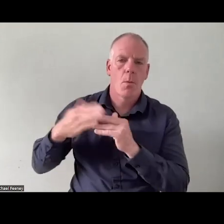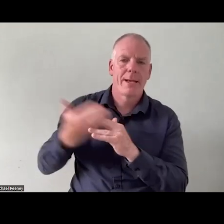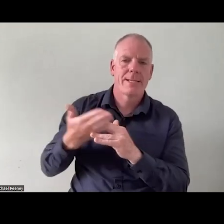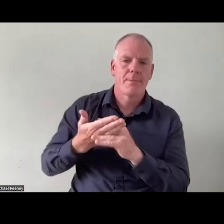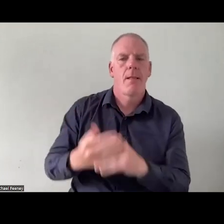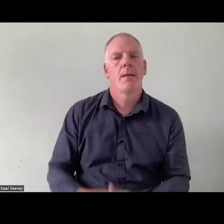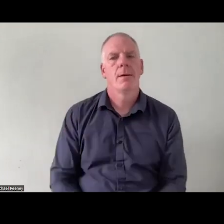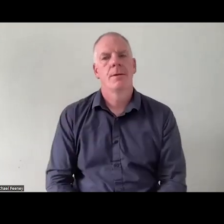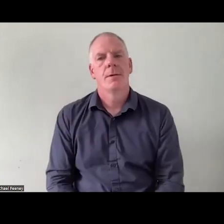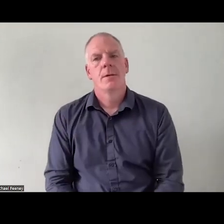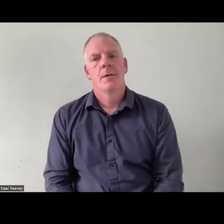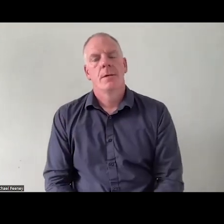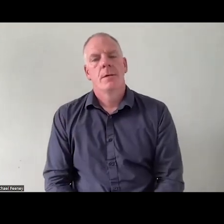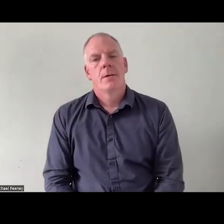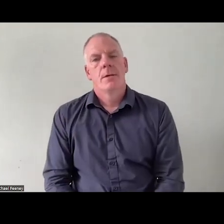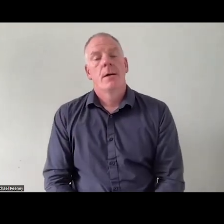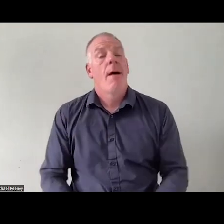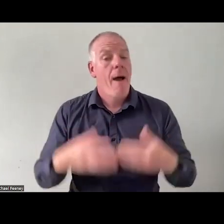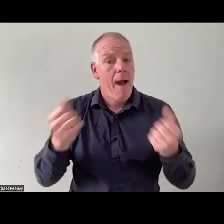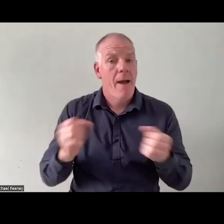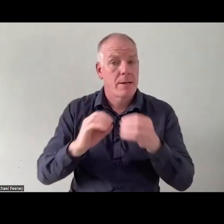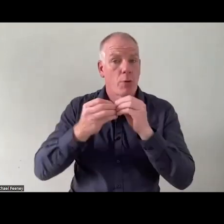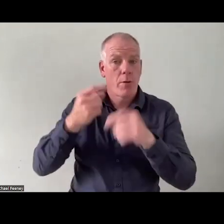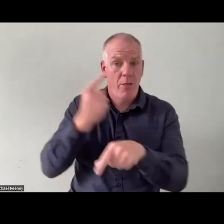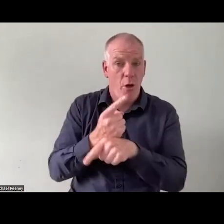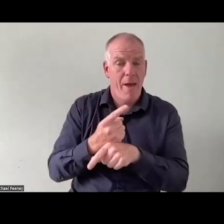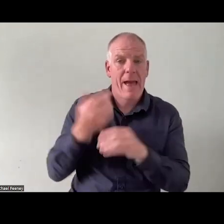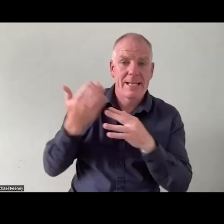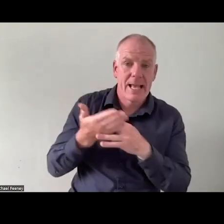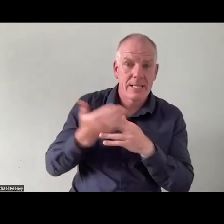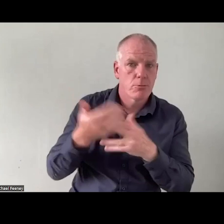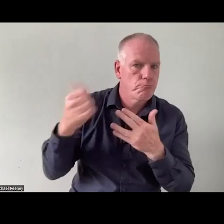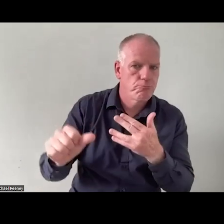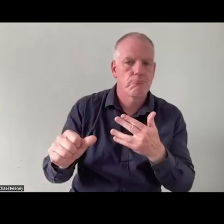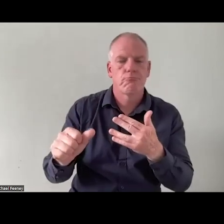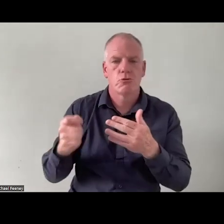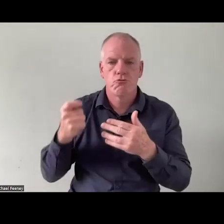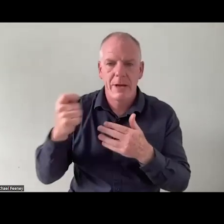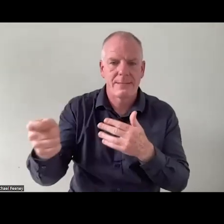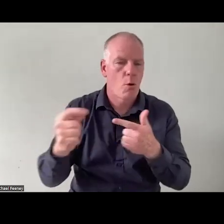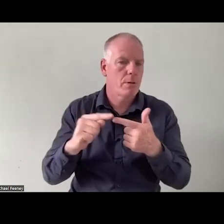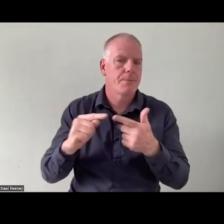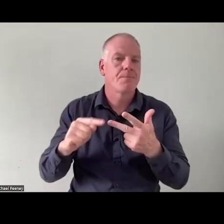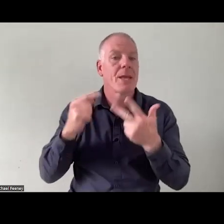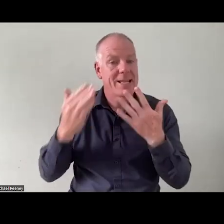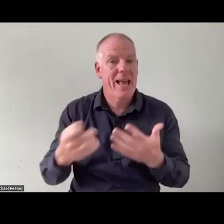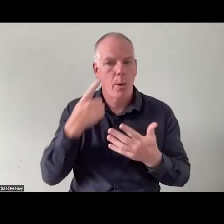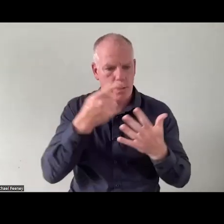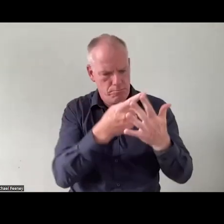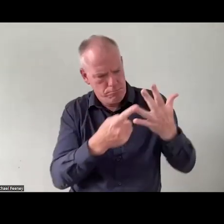So, not only have we seen product accessibility and transport, but we are also now seeing a wide variety of interest